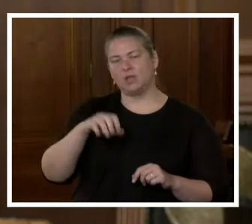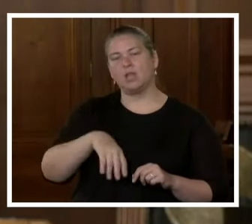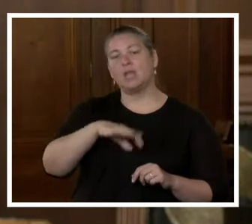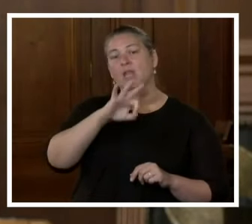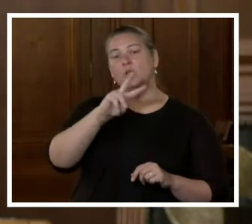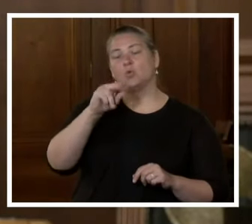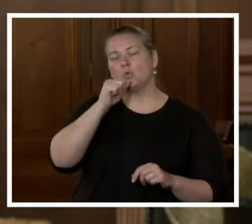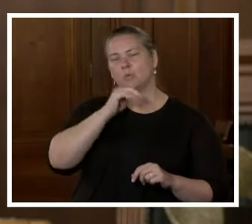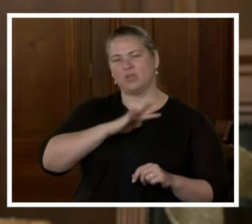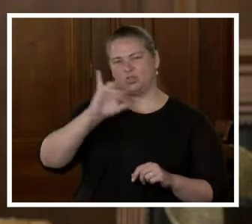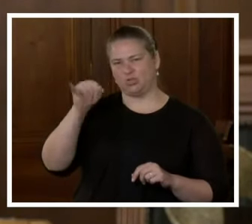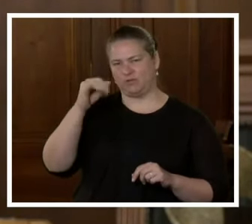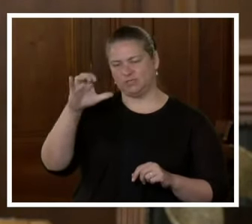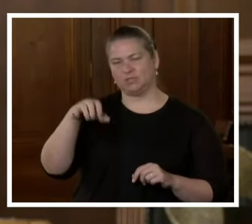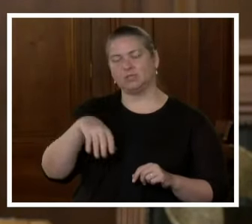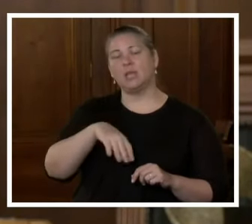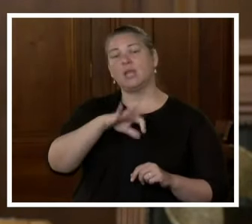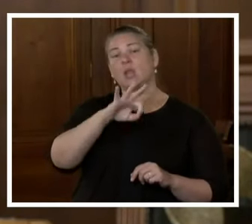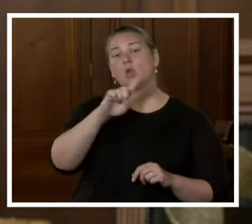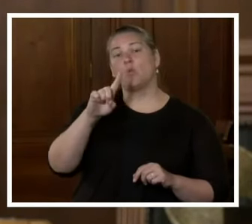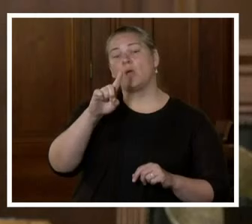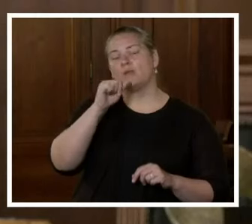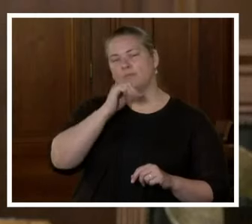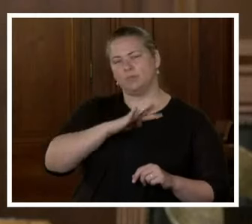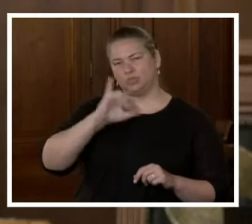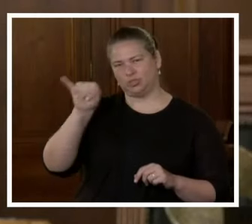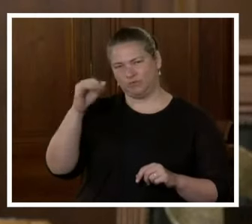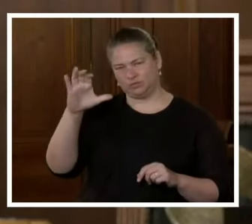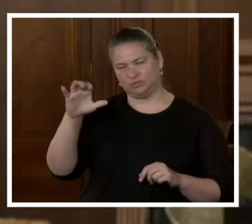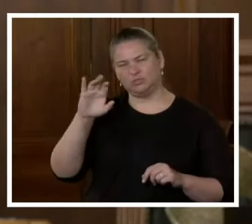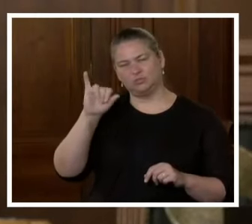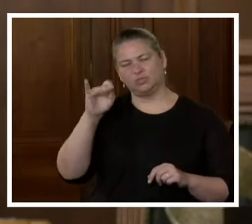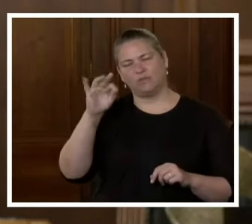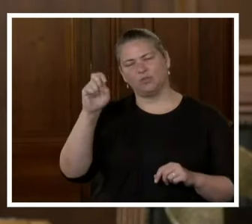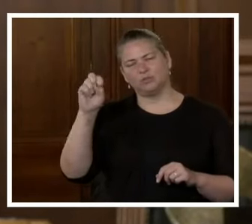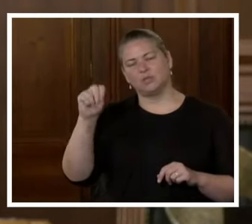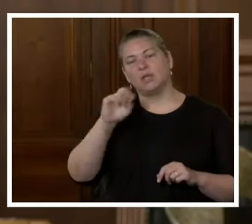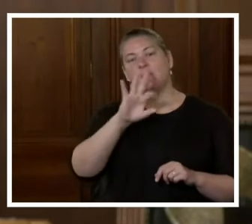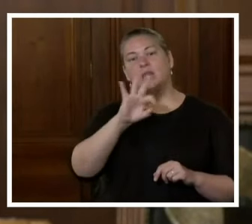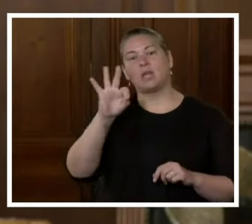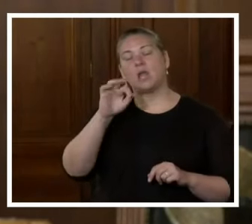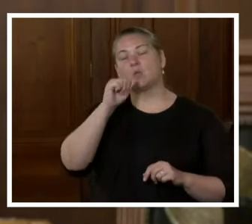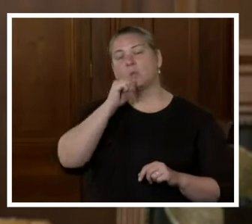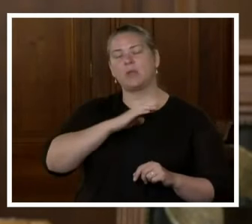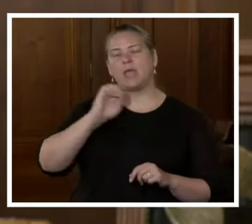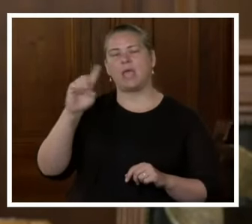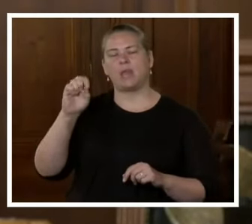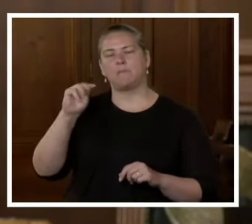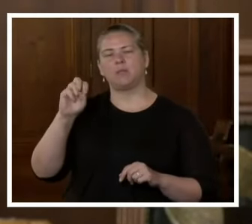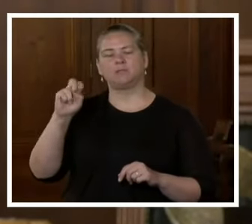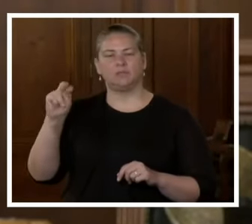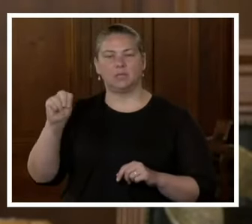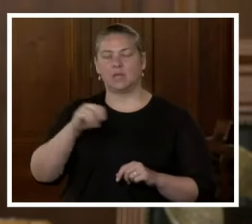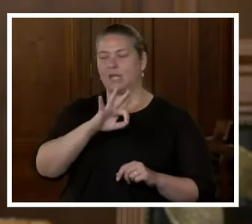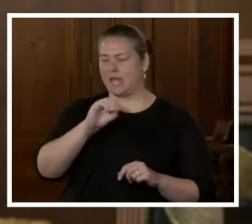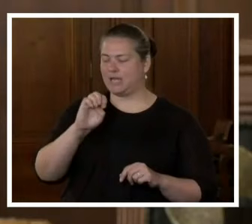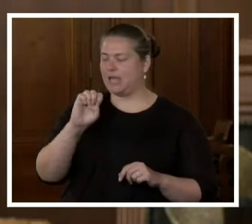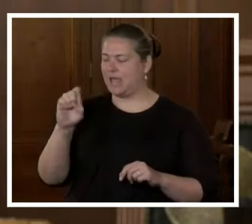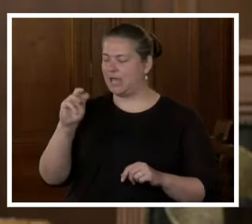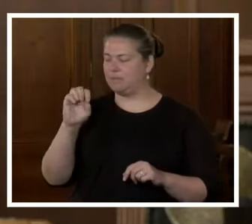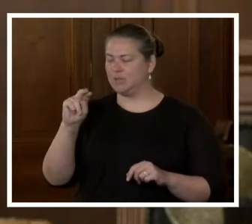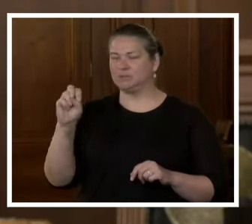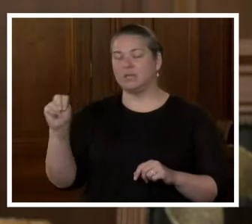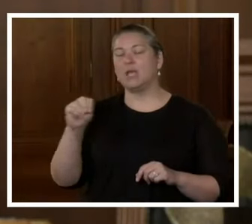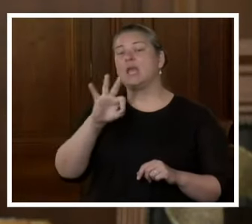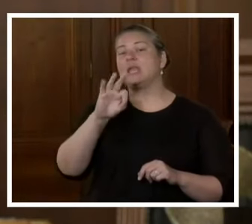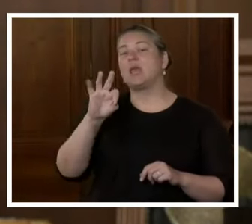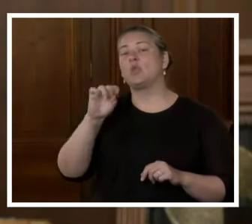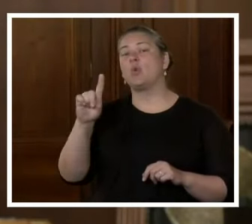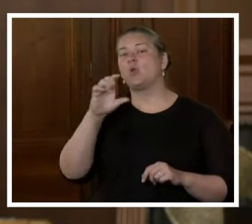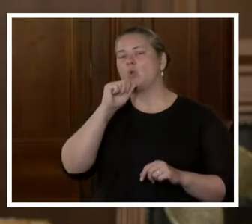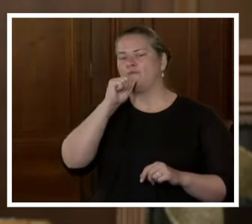5.64% MULTI-RACIAL.